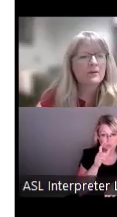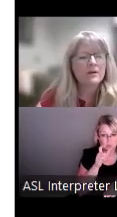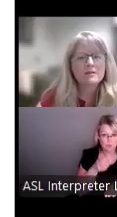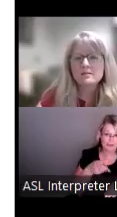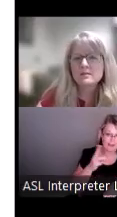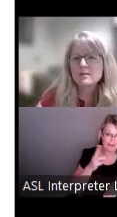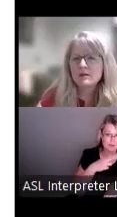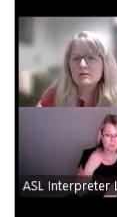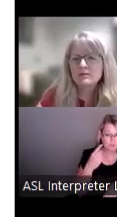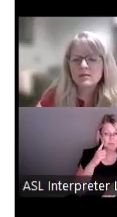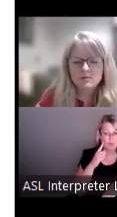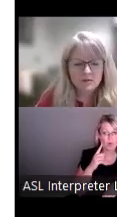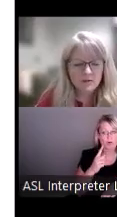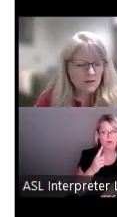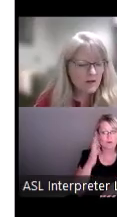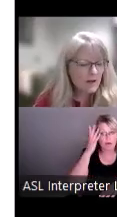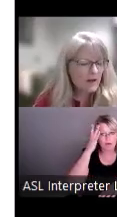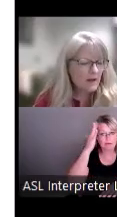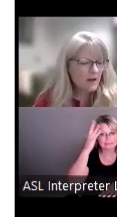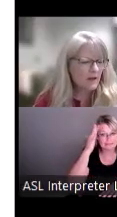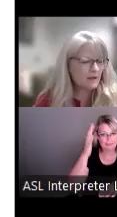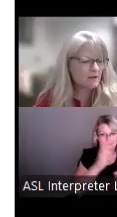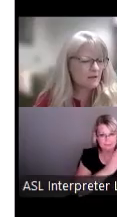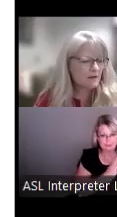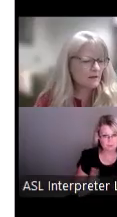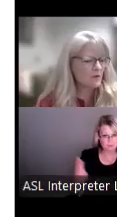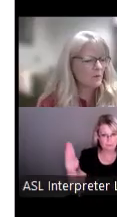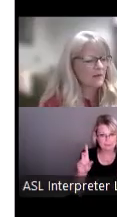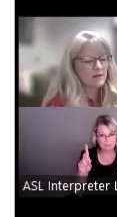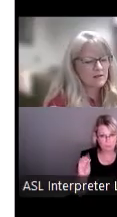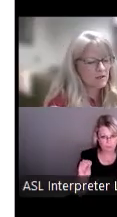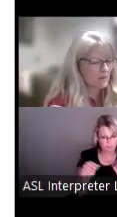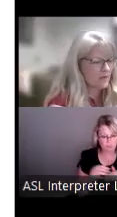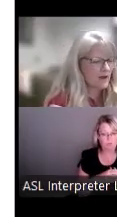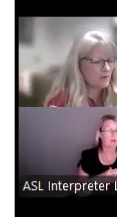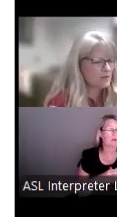for autism spectrum disorder, and the way they determined that